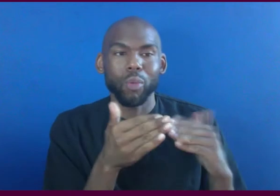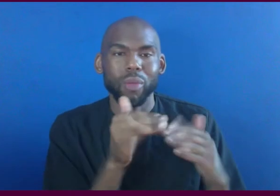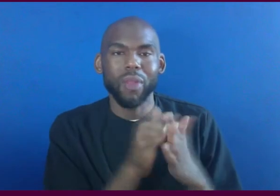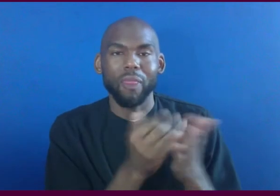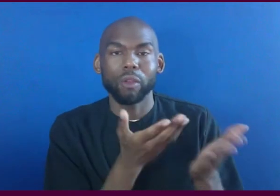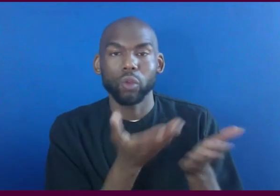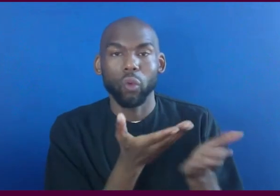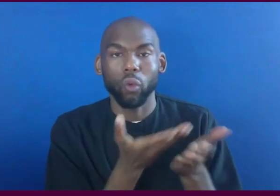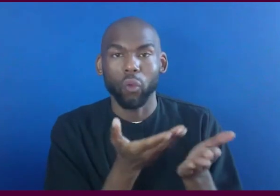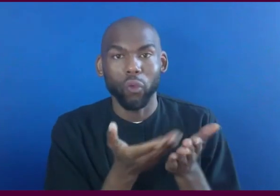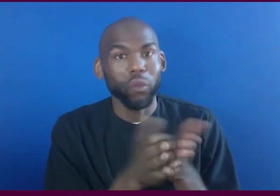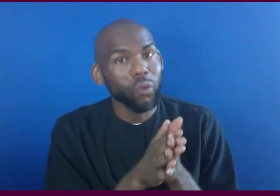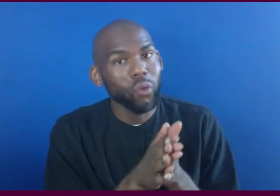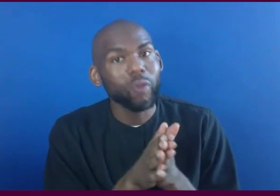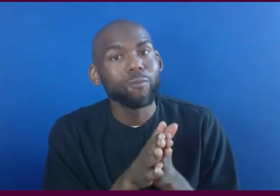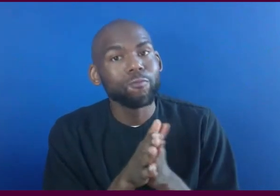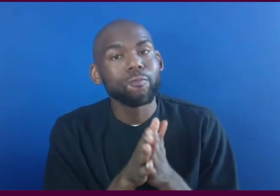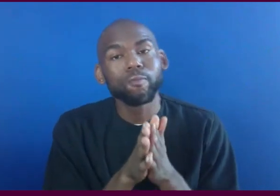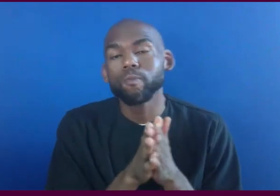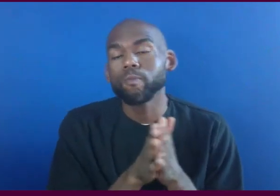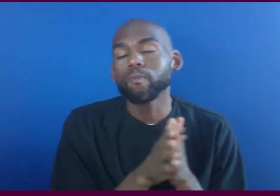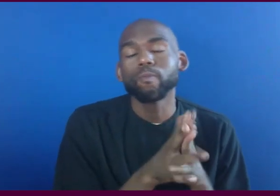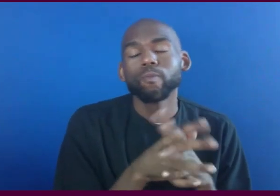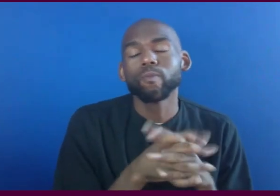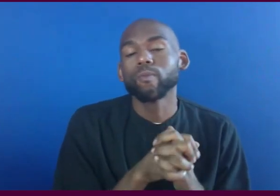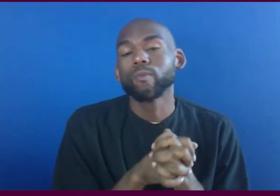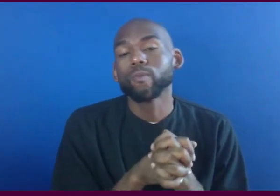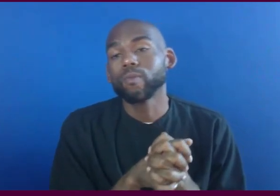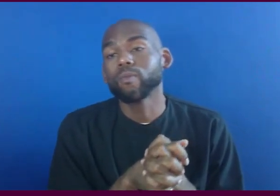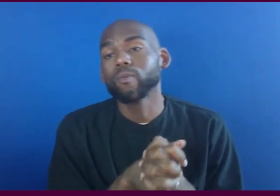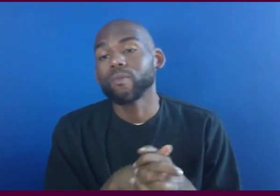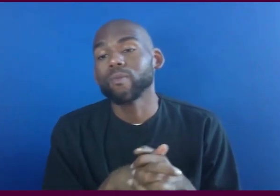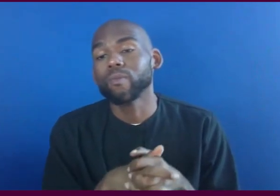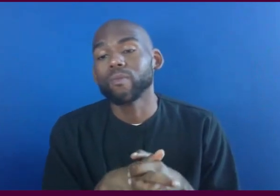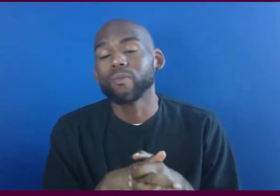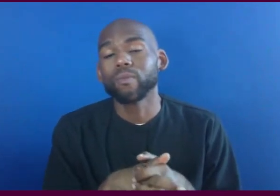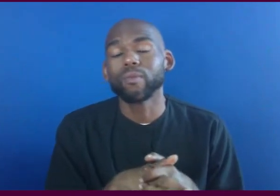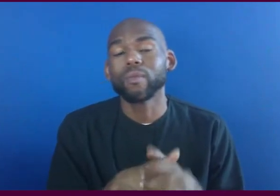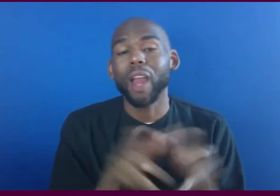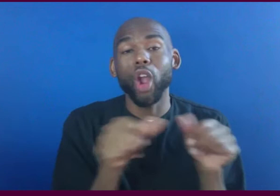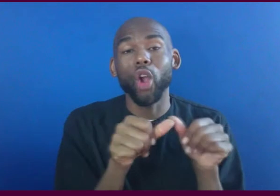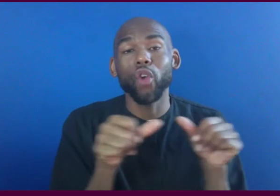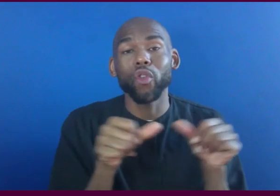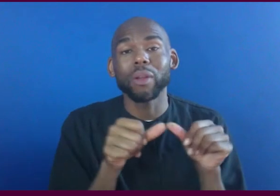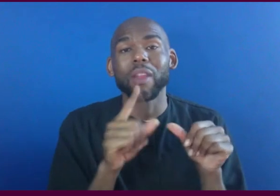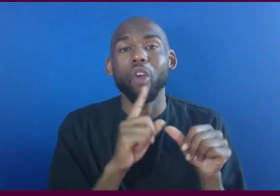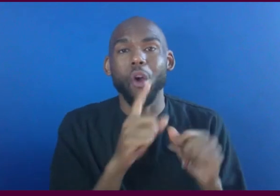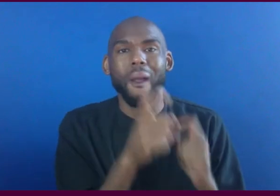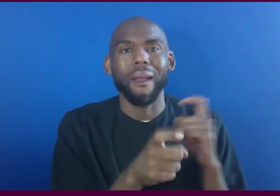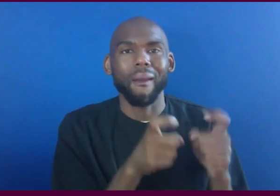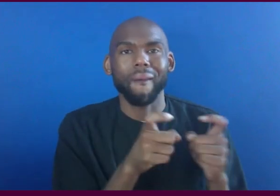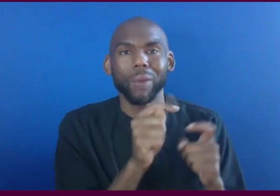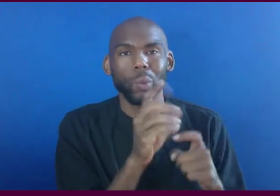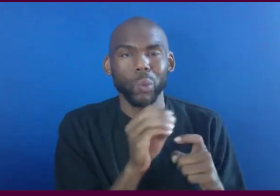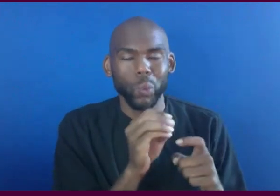the communities that they're serving, that they're basically giving to.